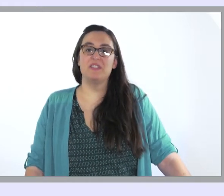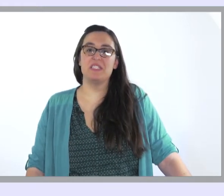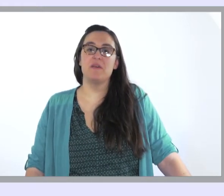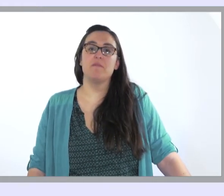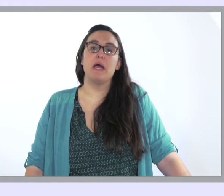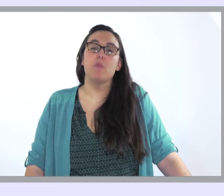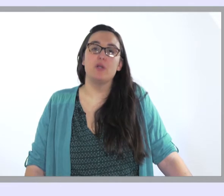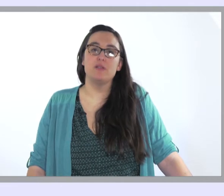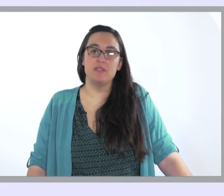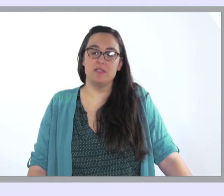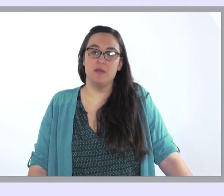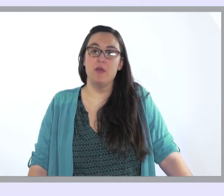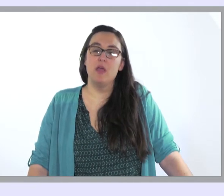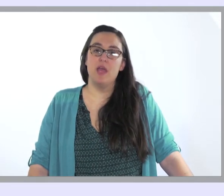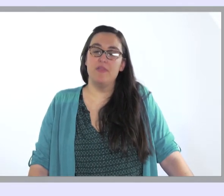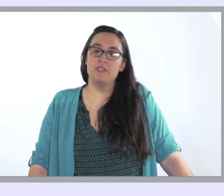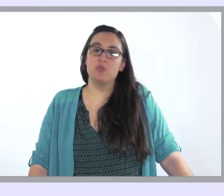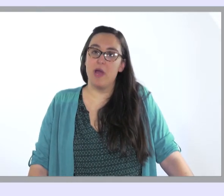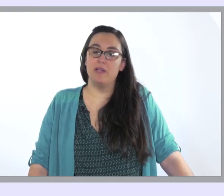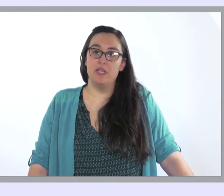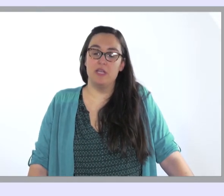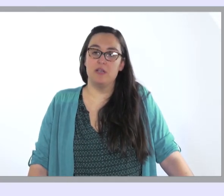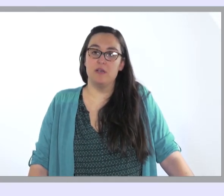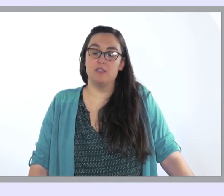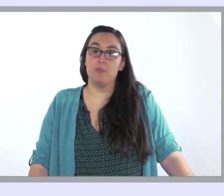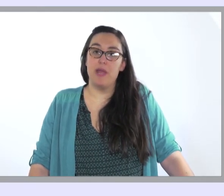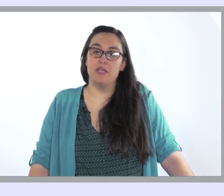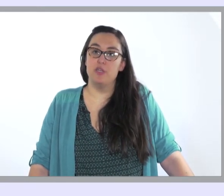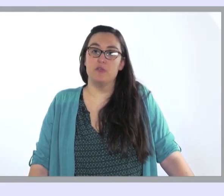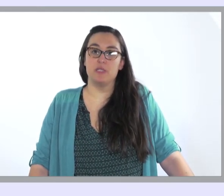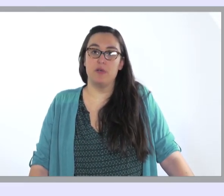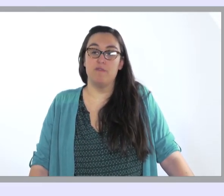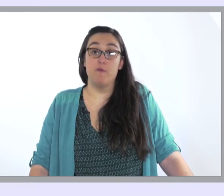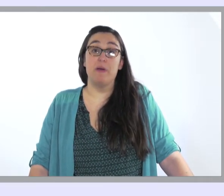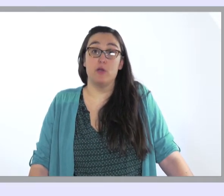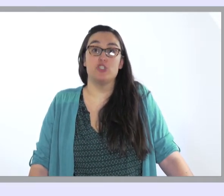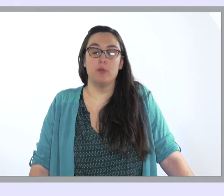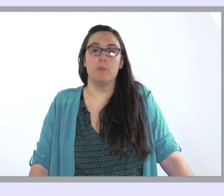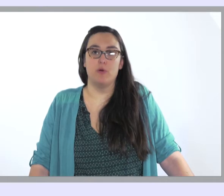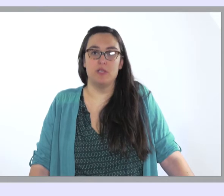this bimodal system. This is widely spread and used for pedagogical purposes,